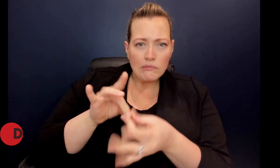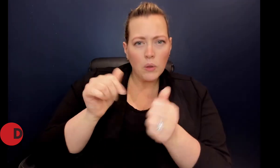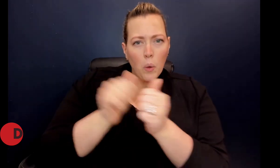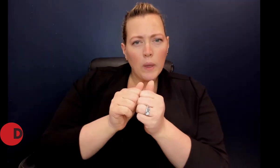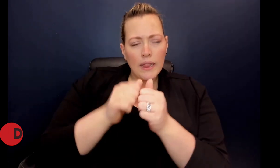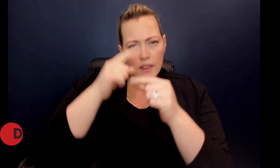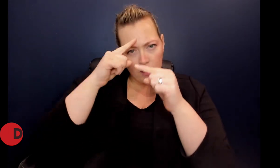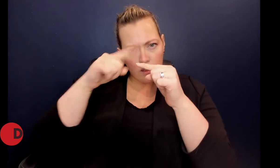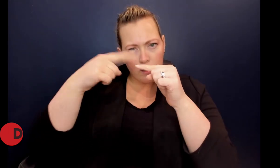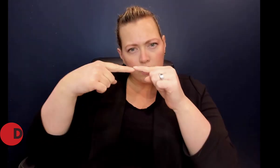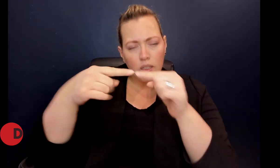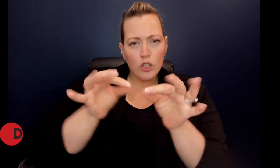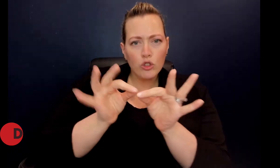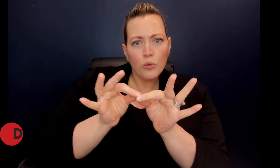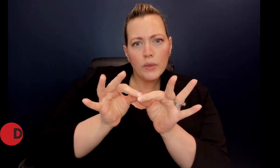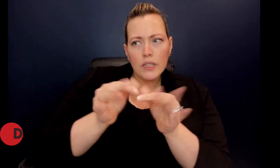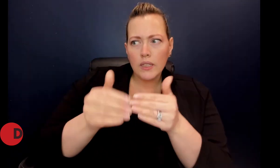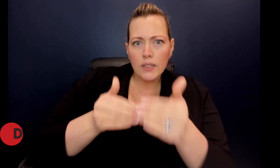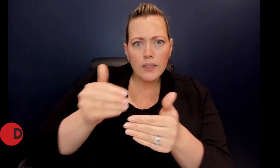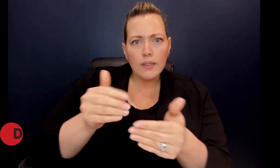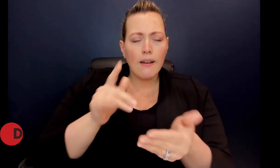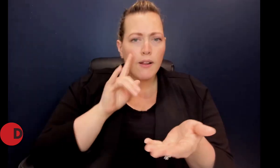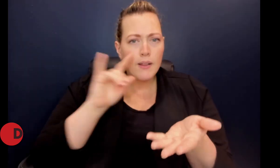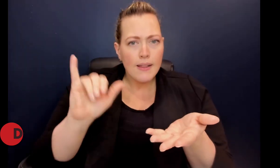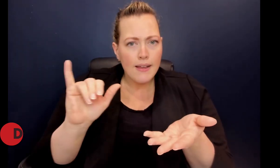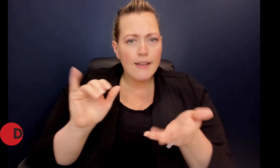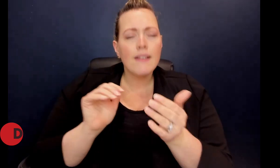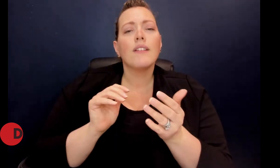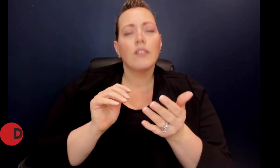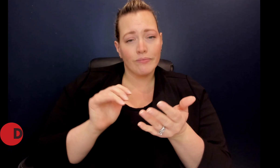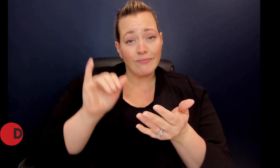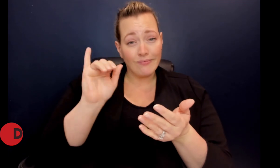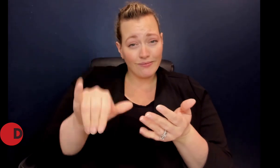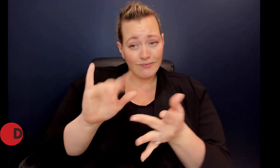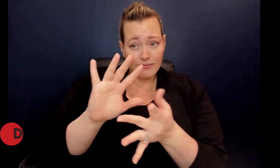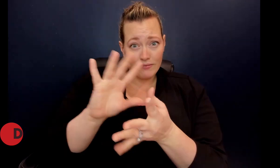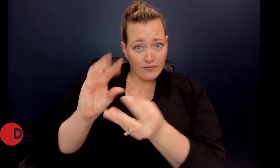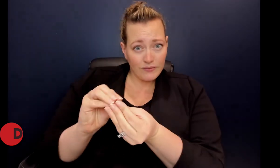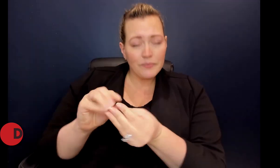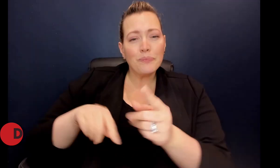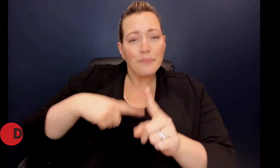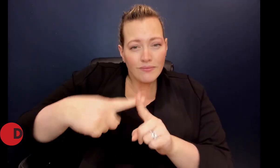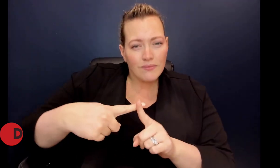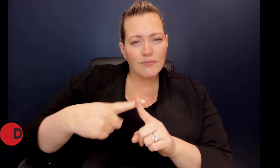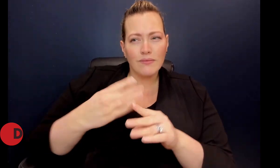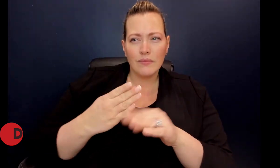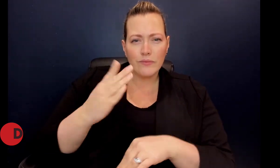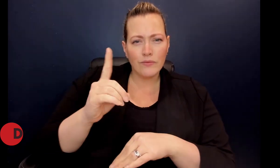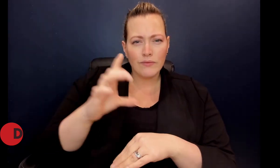20 hours of code of ethics, and 20 hours related to the